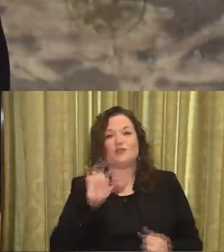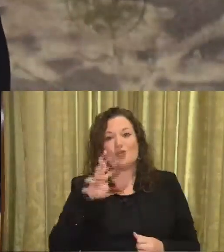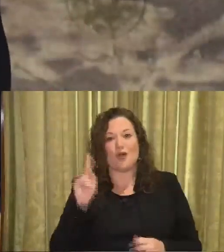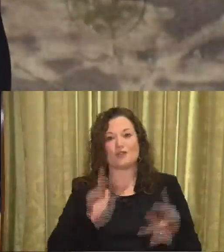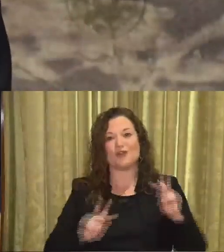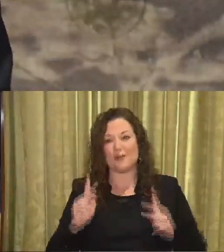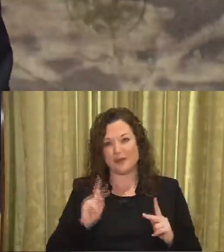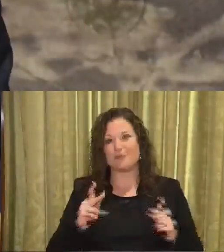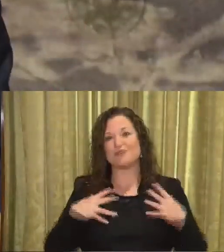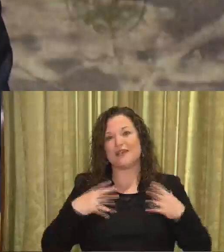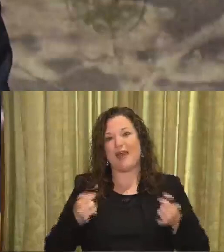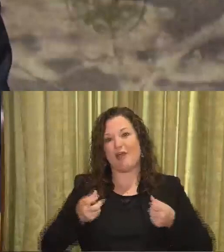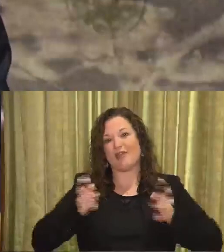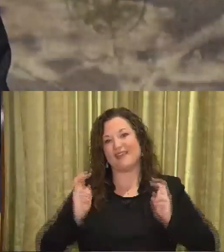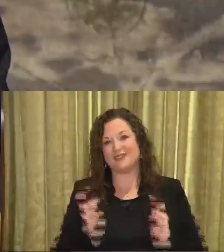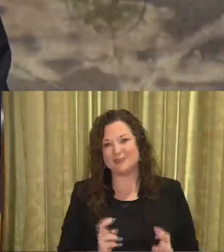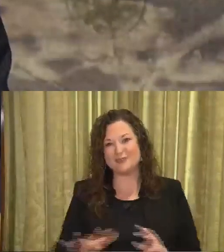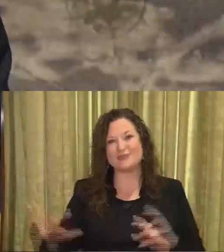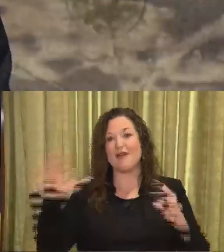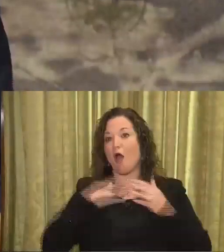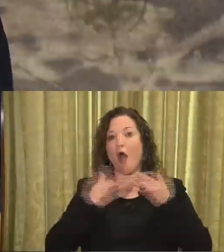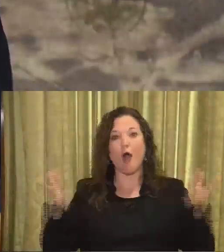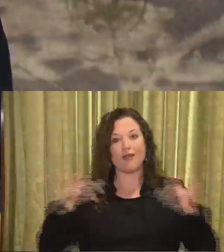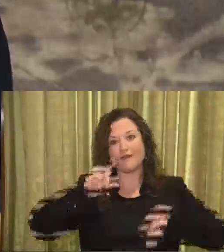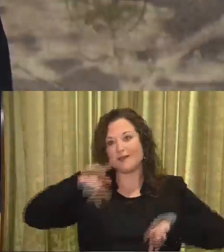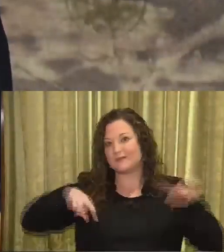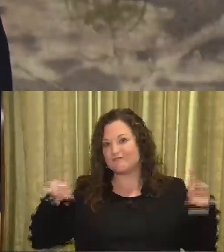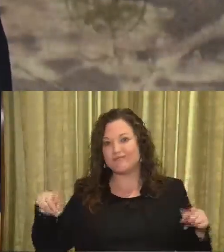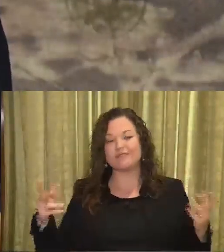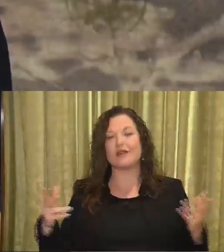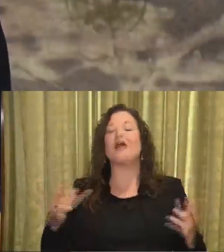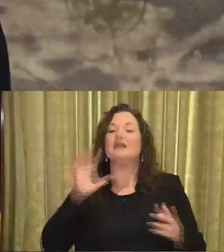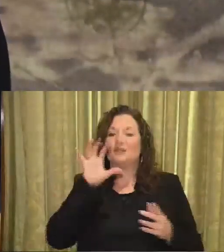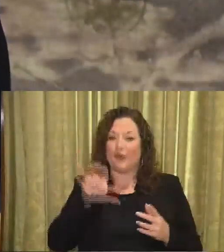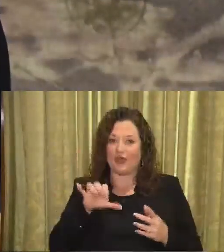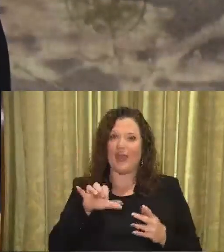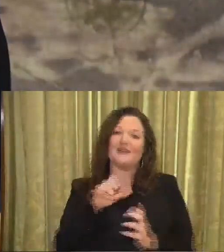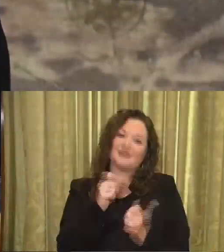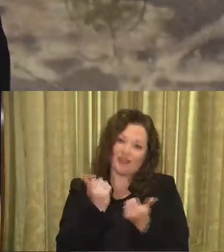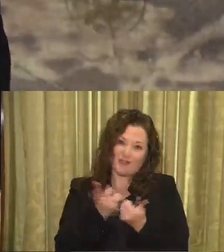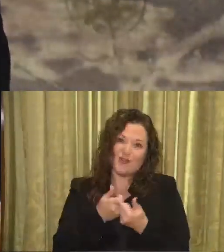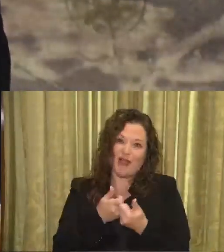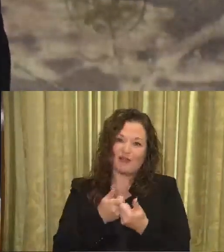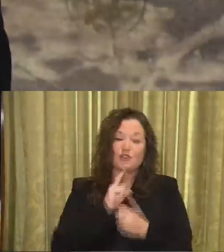So that's a challenge is making sure that that's coordinated well and will